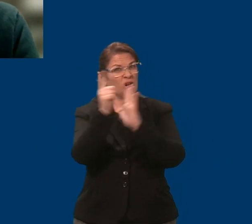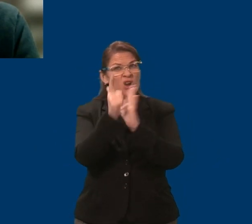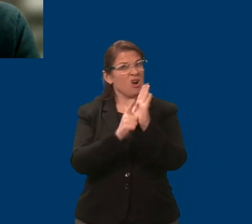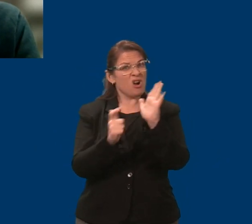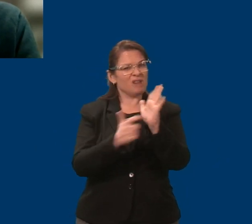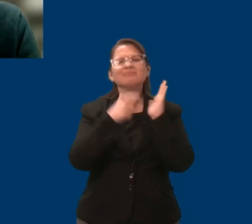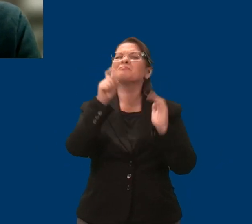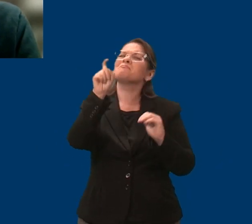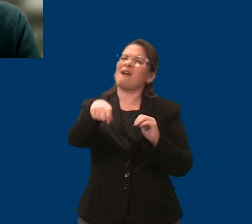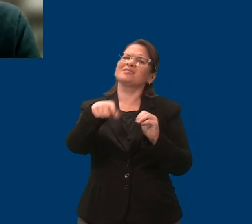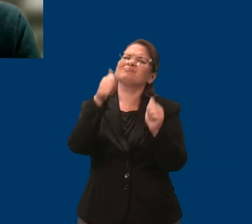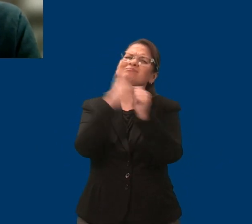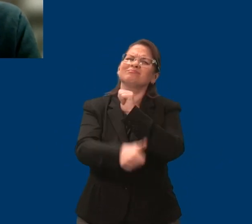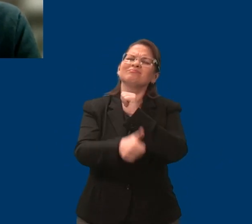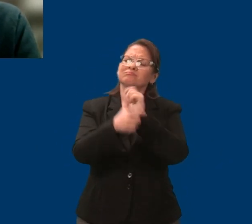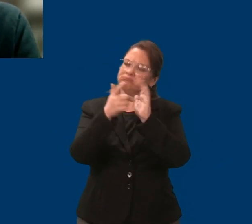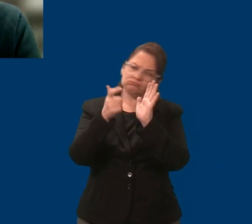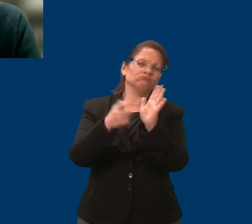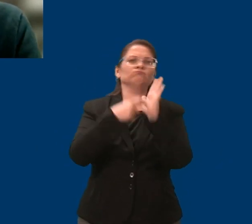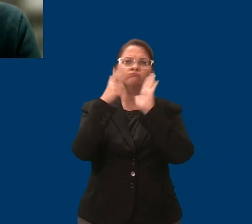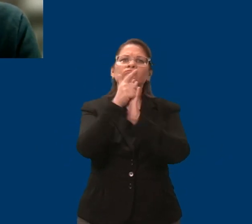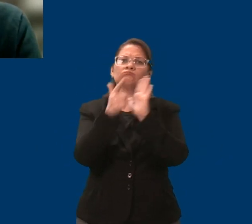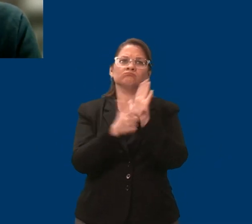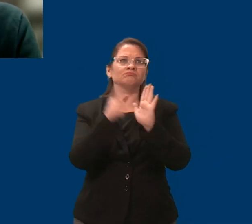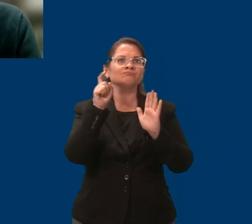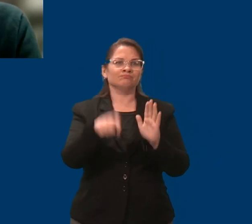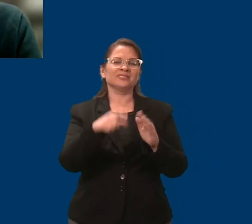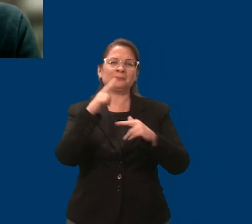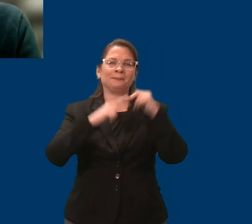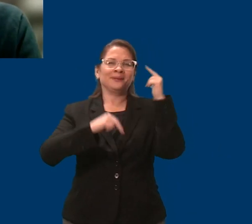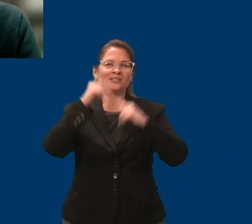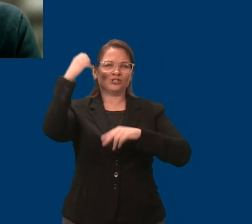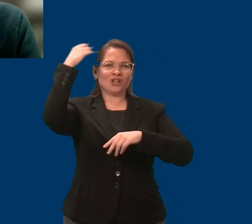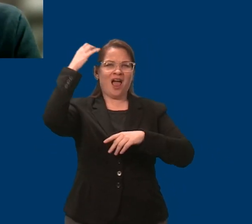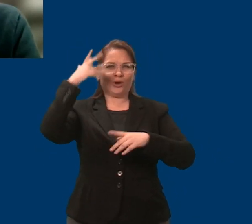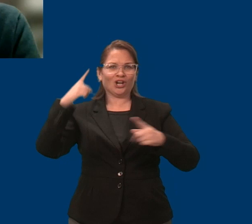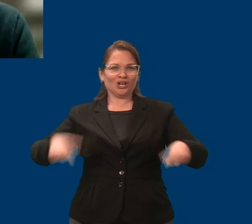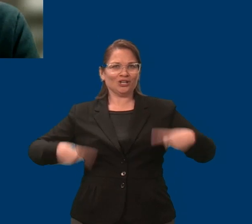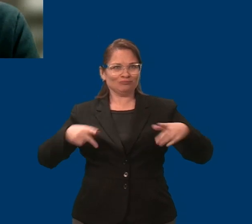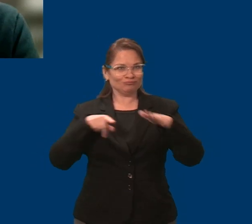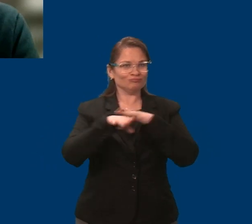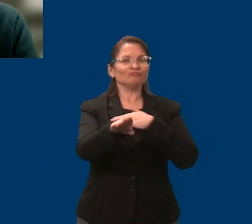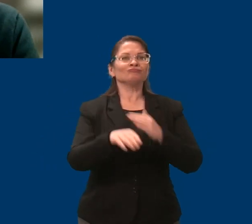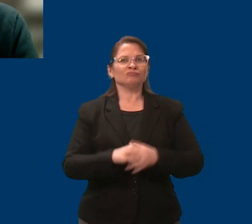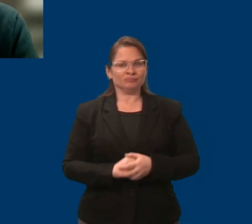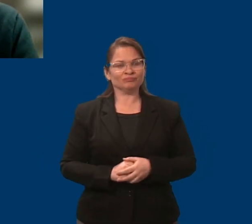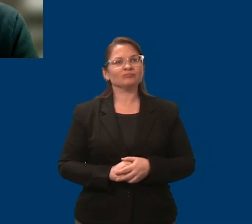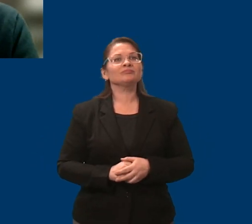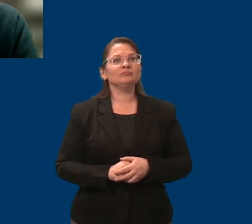Another important change is to address accessibility beyond mobility to include sensory accessible units.